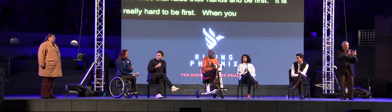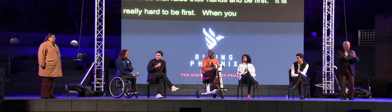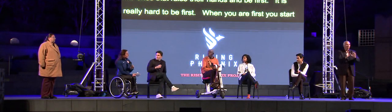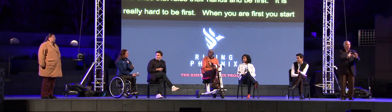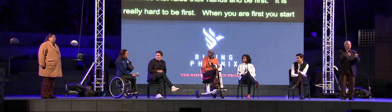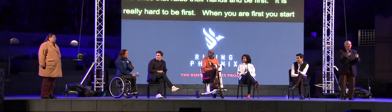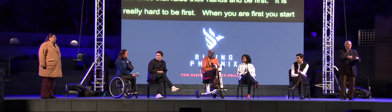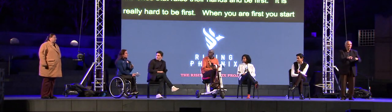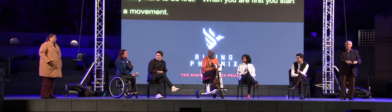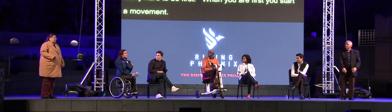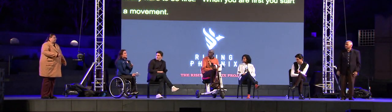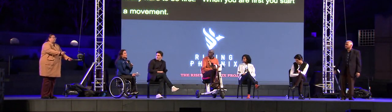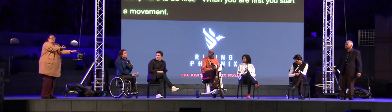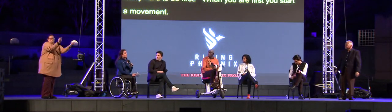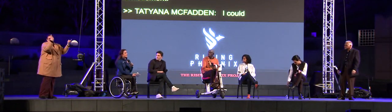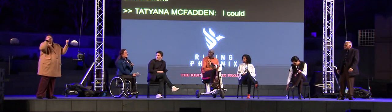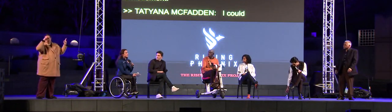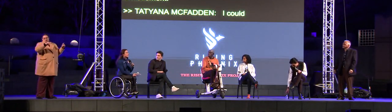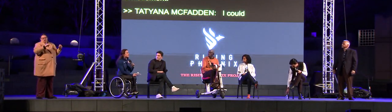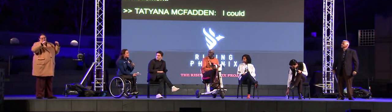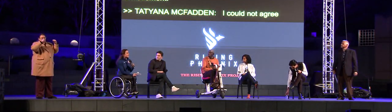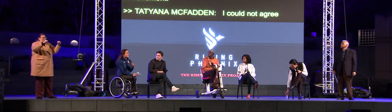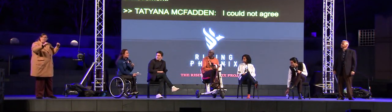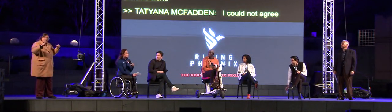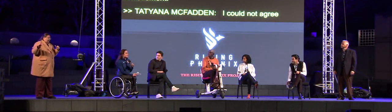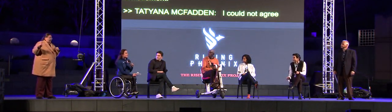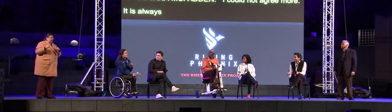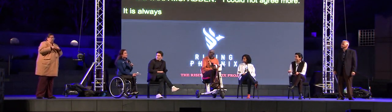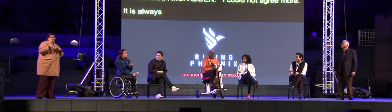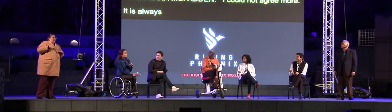I couldn't agree more. It's always hard to be the first, because that's--